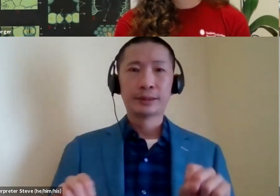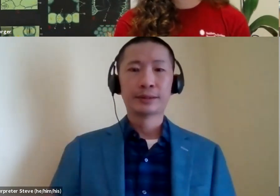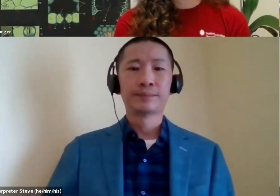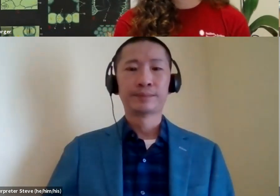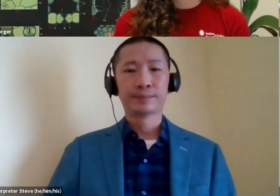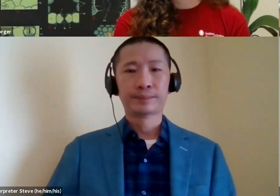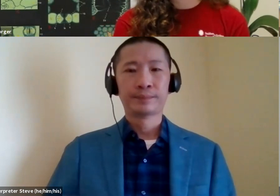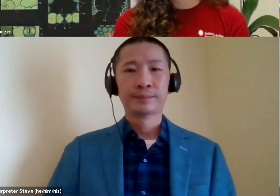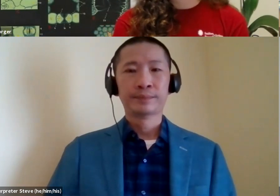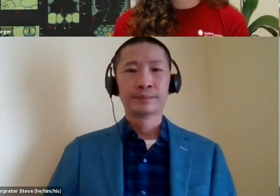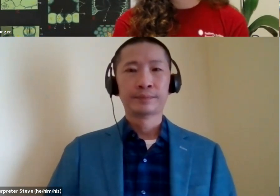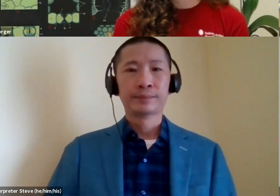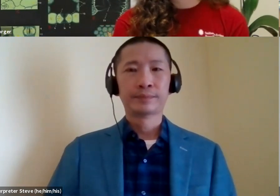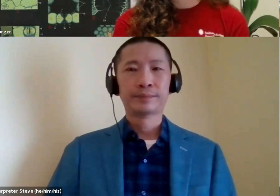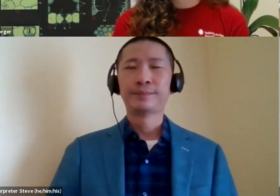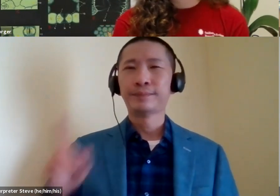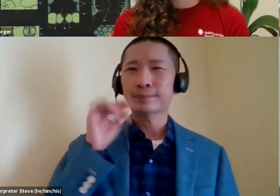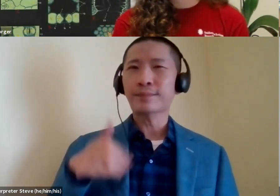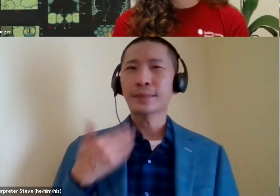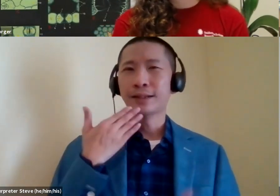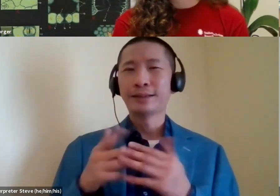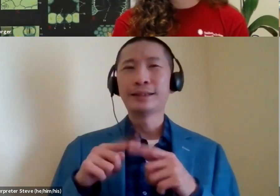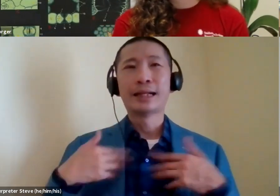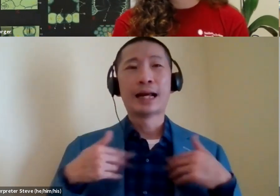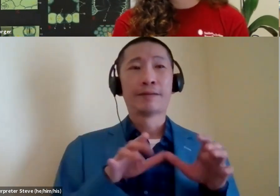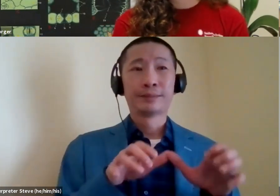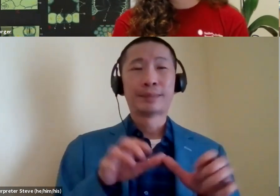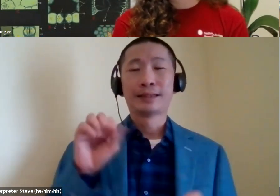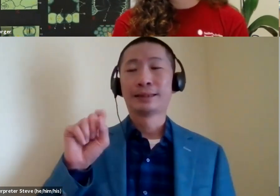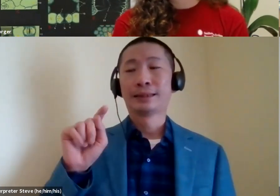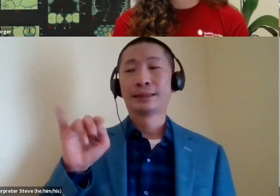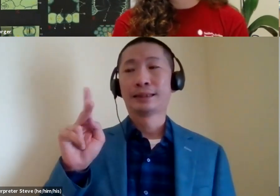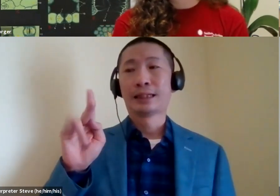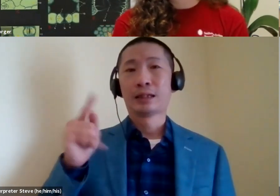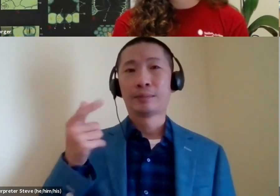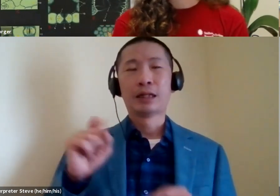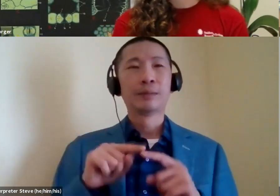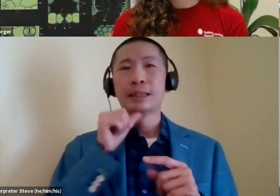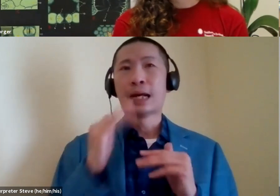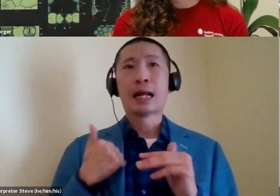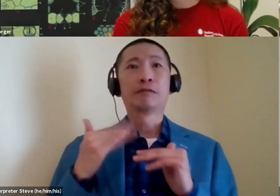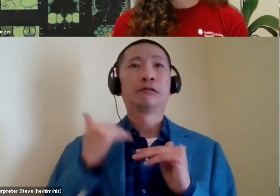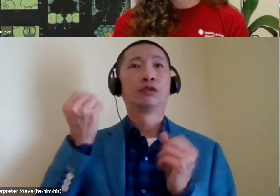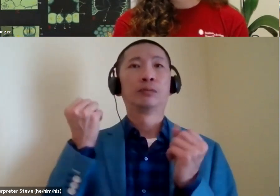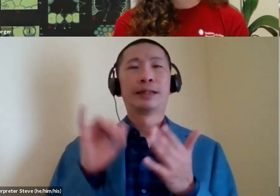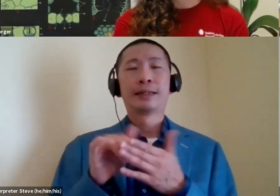Johanna (she/her) - AACPL: So it sounds like it's good to have things like spiders and stink bugs we want to make sure we don't have so many that the plants don't get a chance to live to.